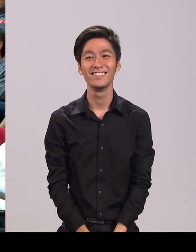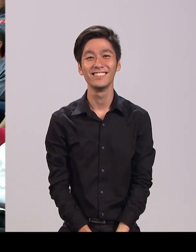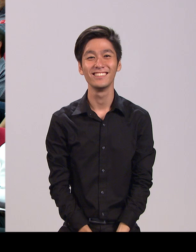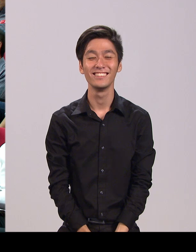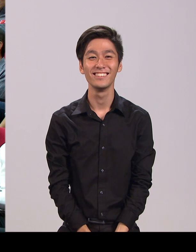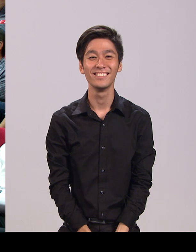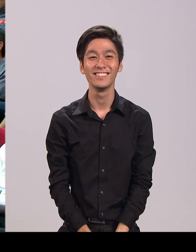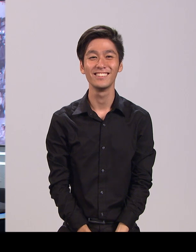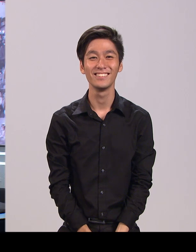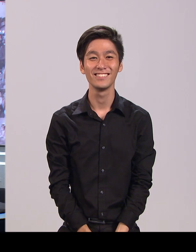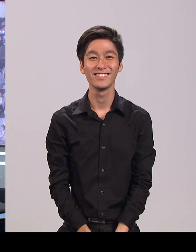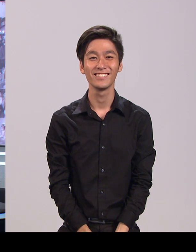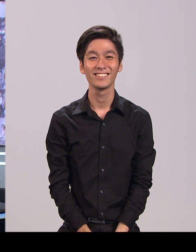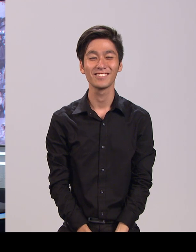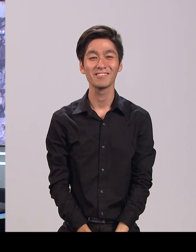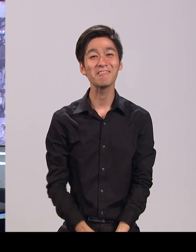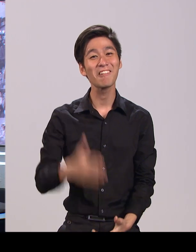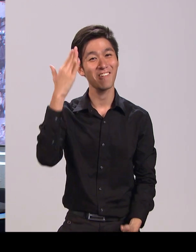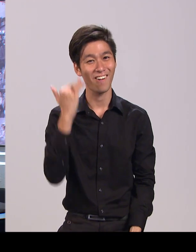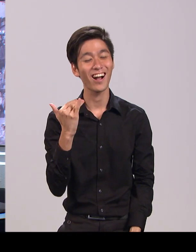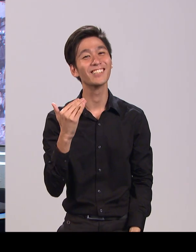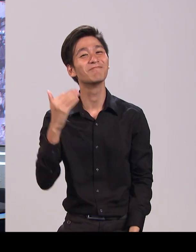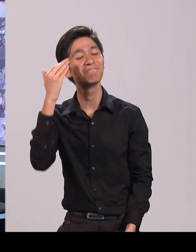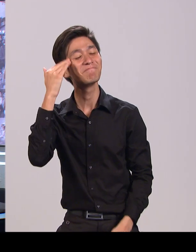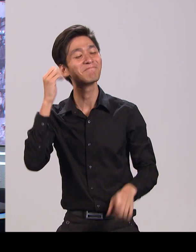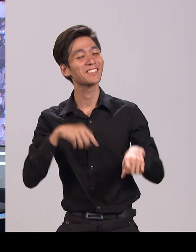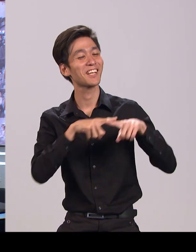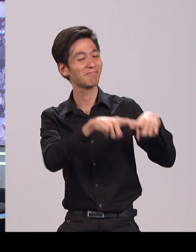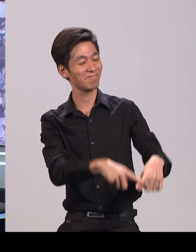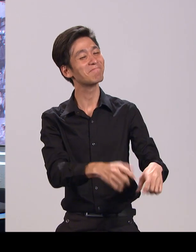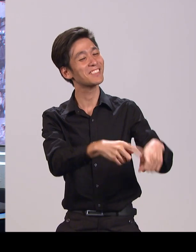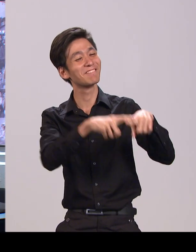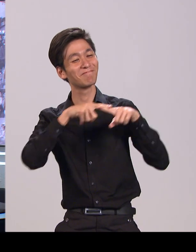Because we know we can count on one another as we sing Majulah Singapura.